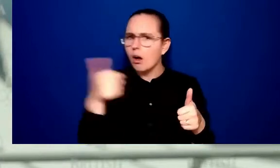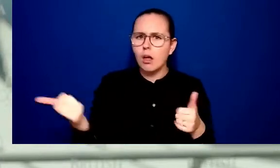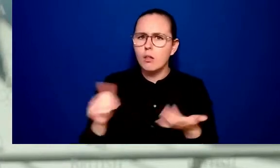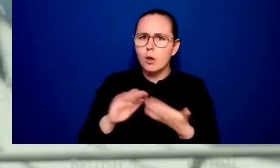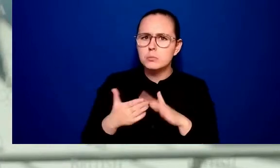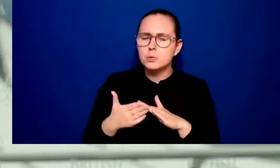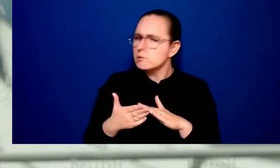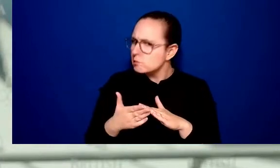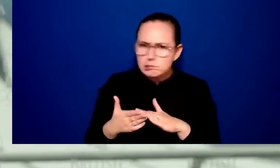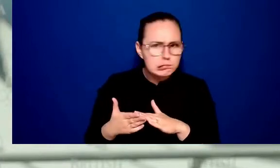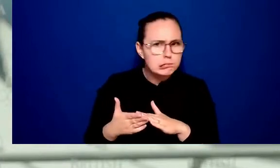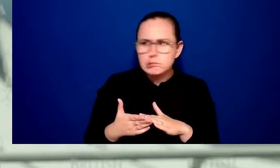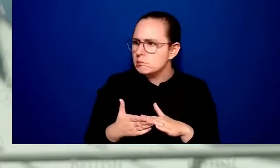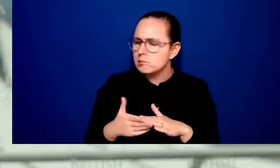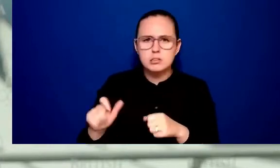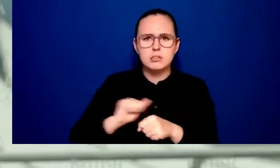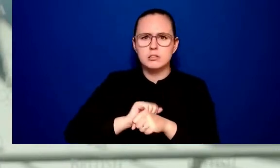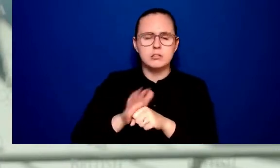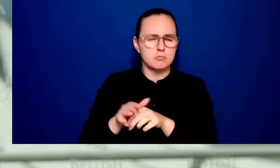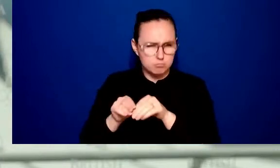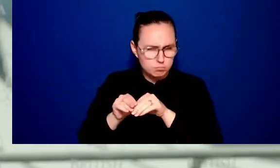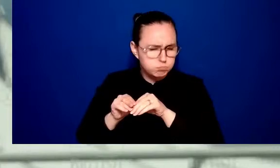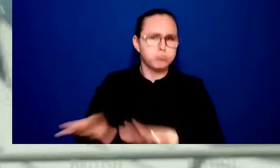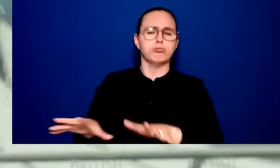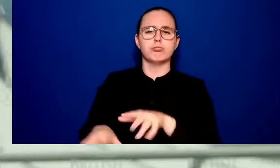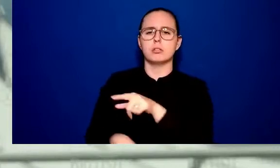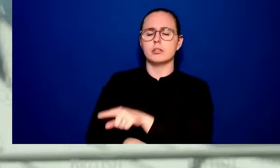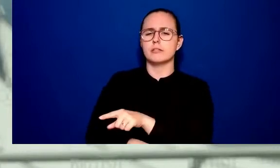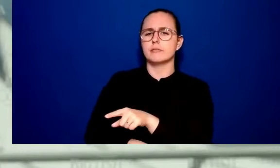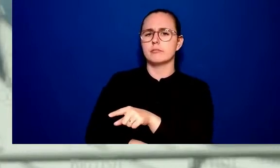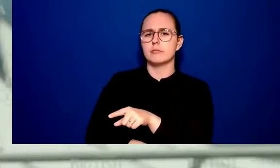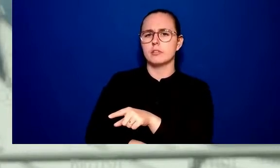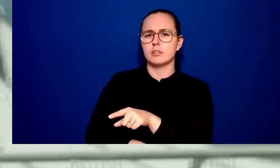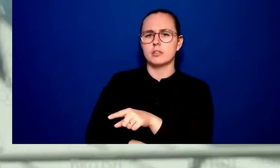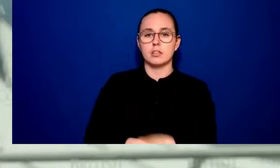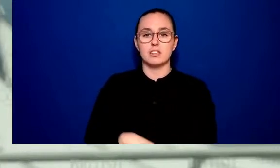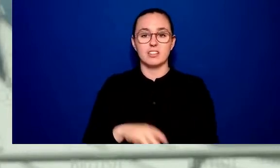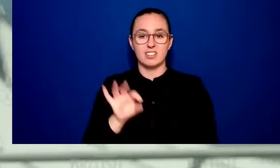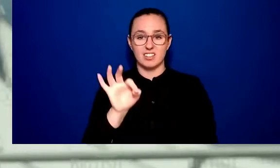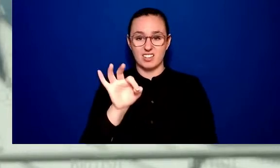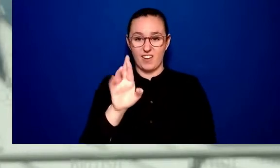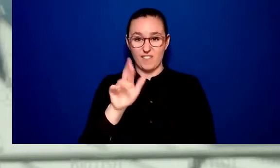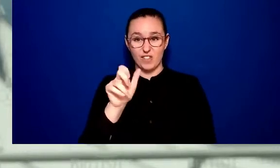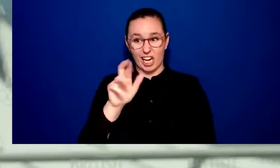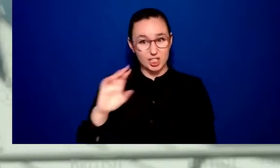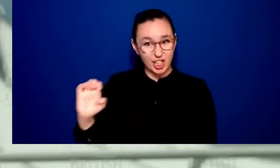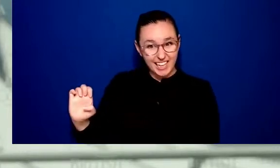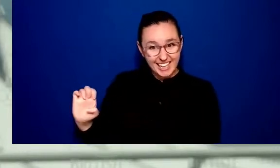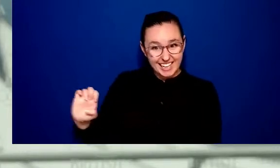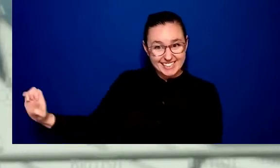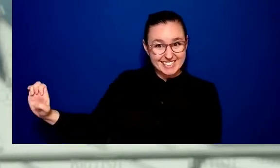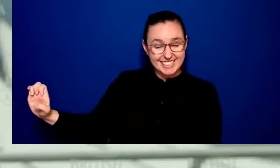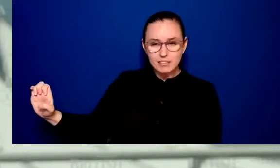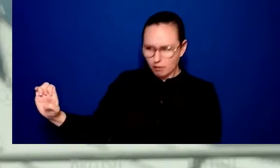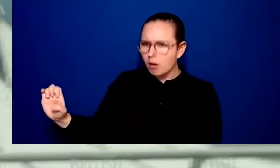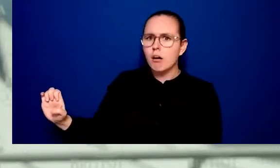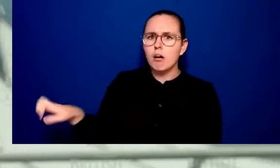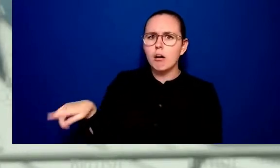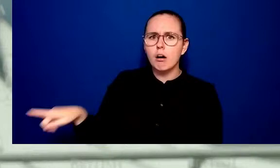Fraser East, where we see a lot more transmission and covid in